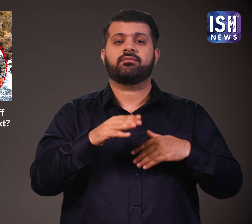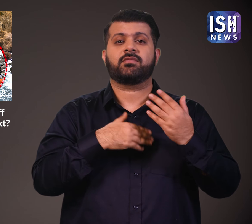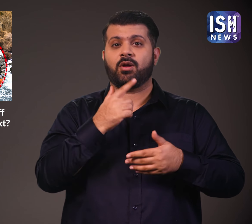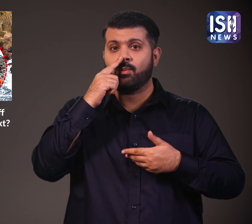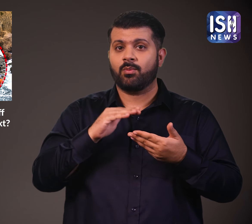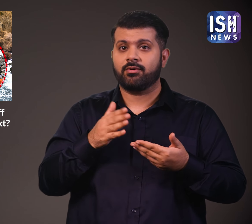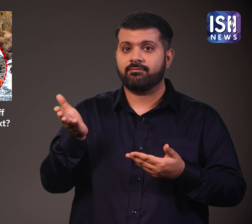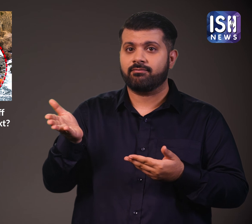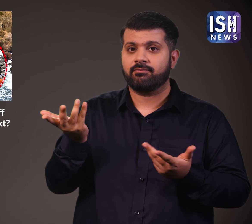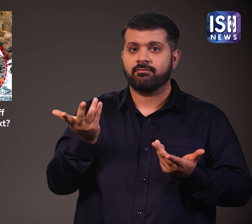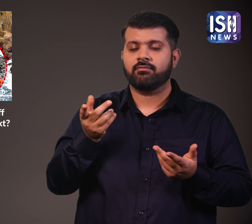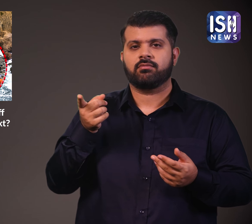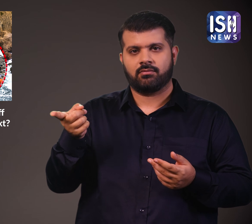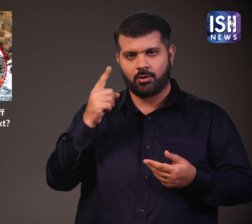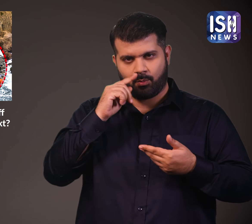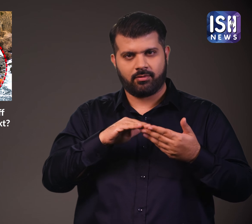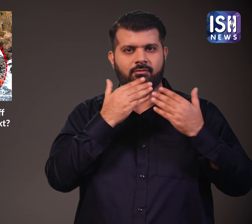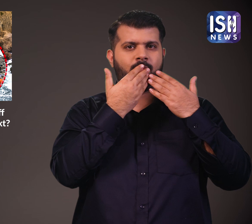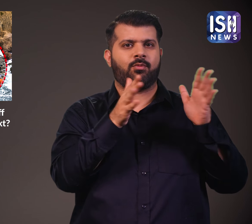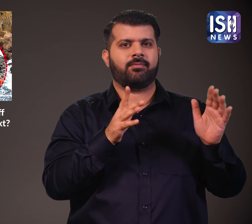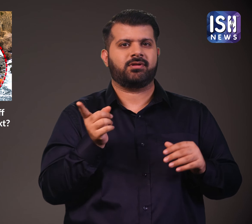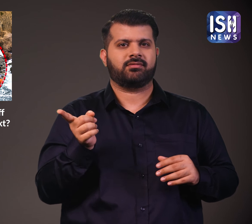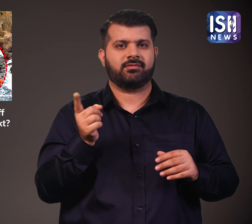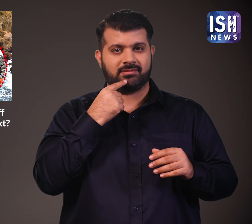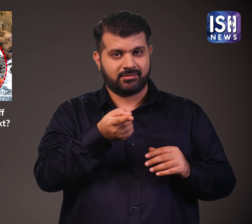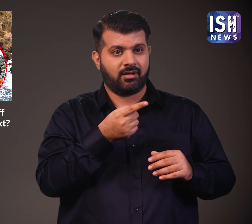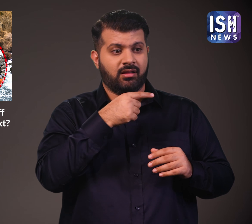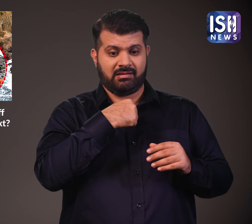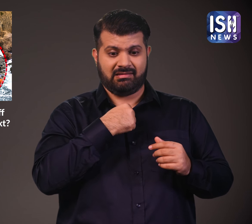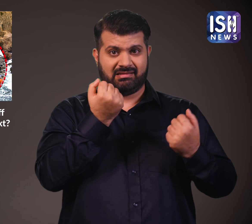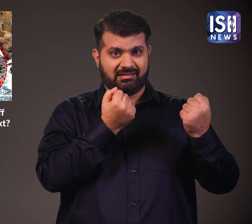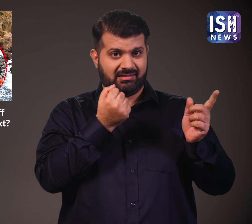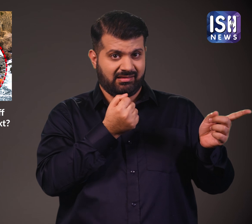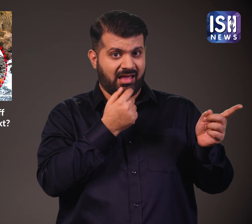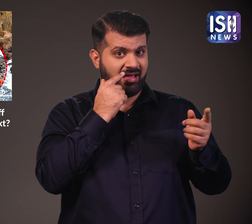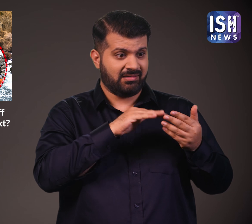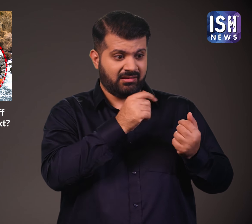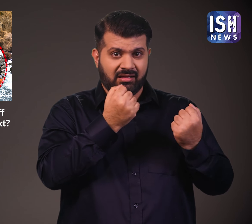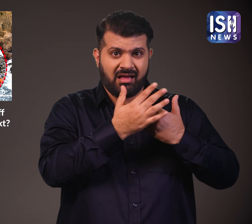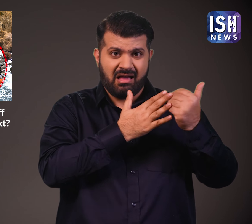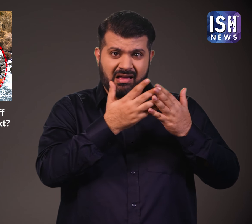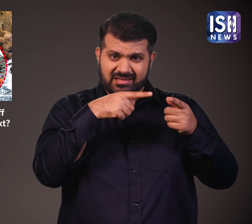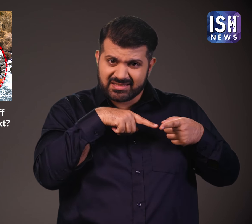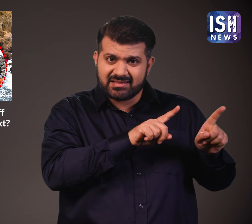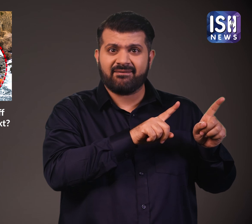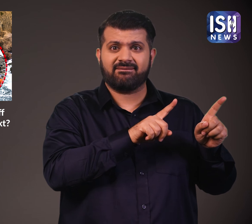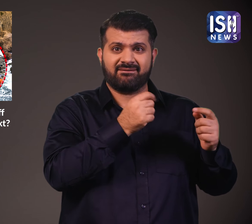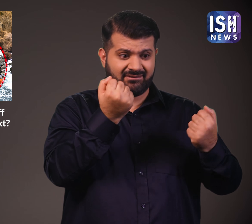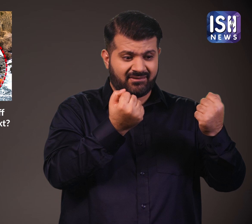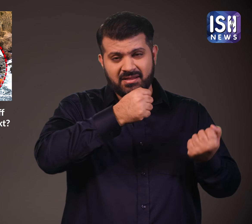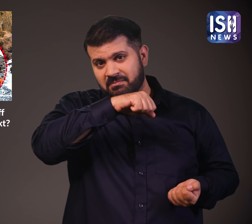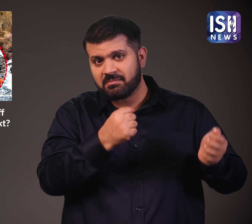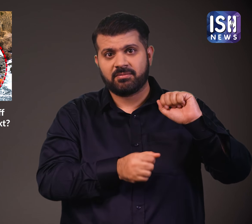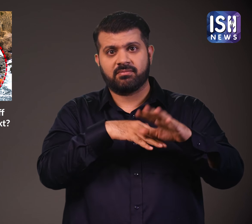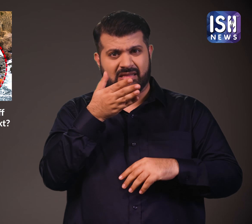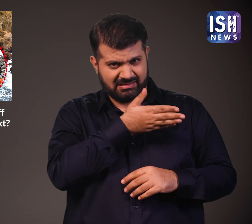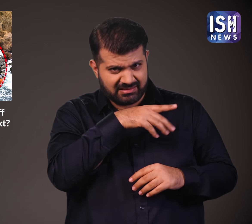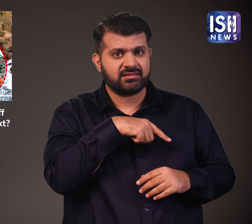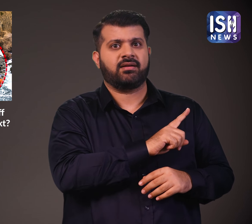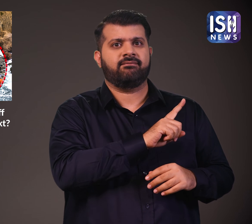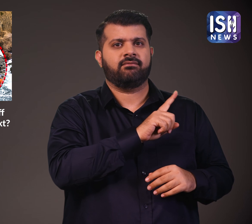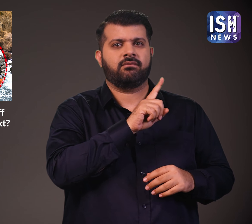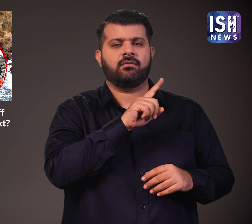His wife, who initially said he drove off the cliff intentionally,